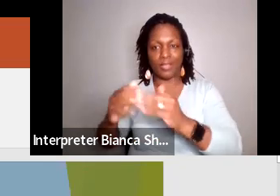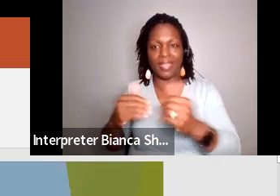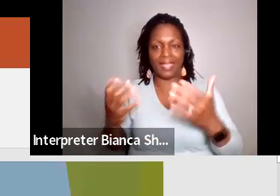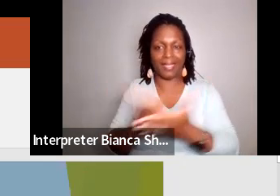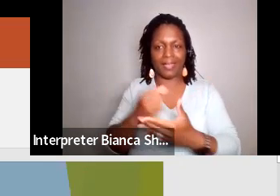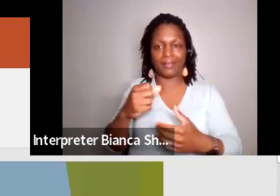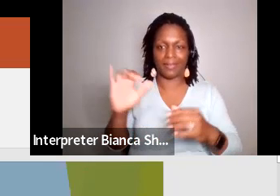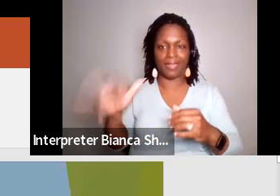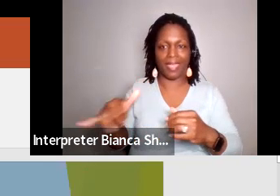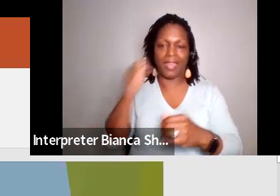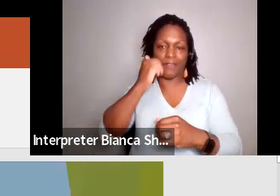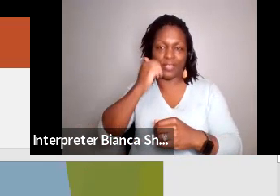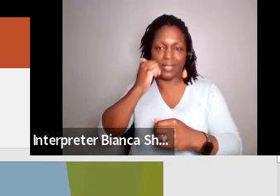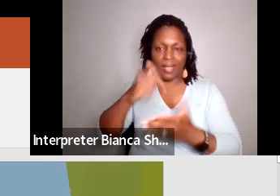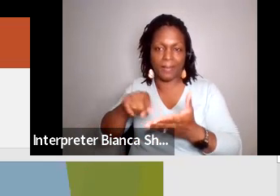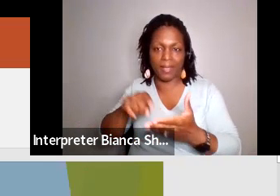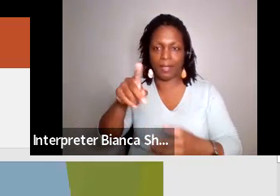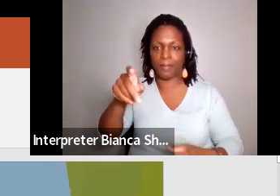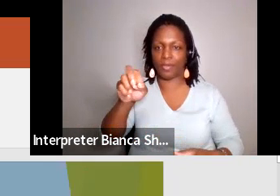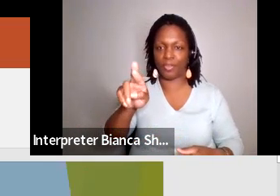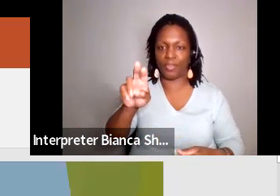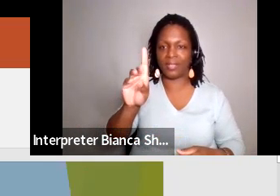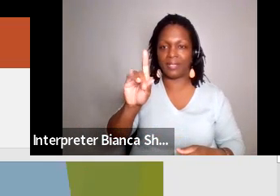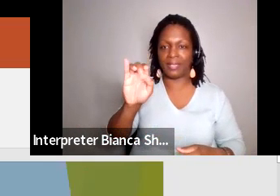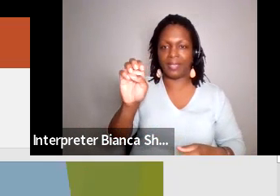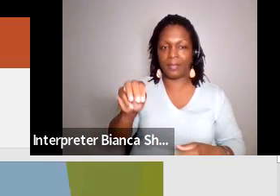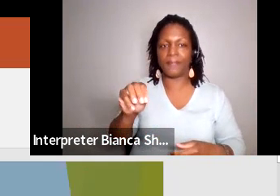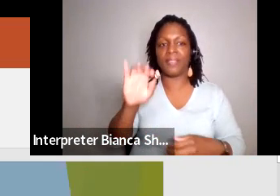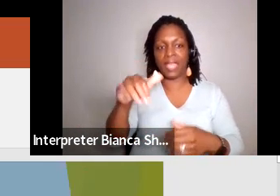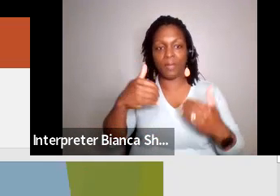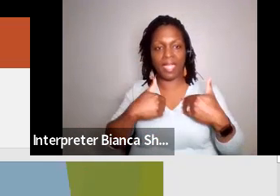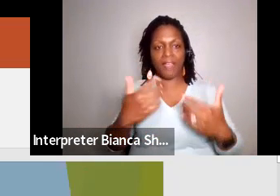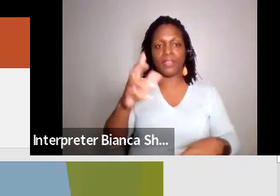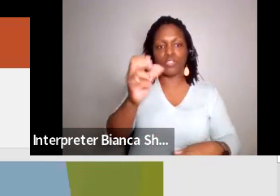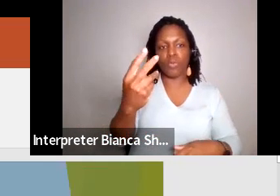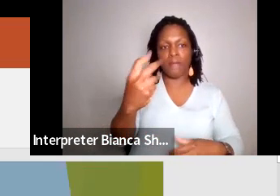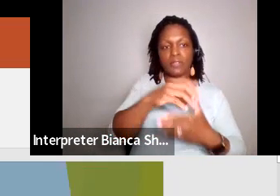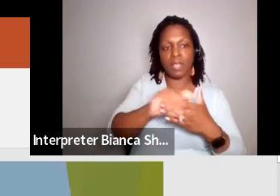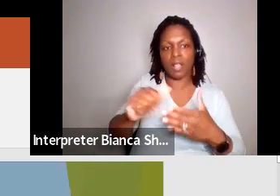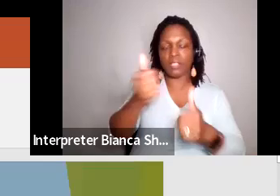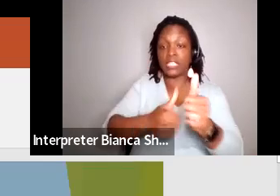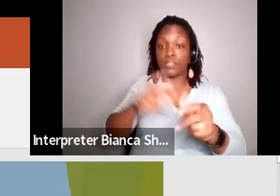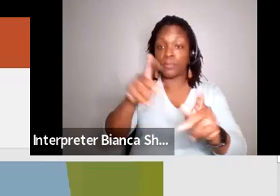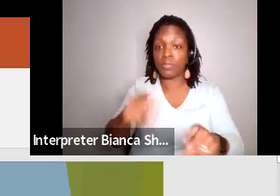There was an additional $12 per person per day that was added to their rate.